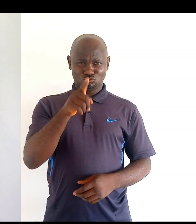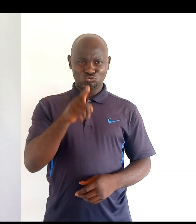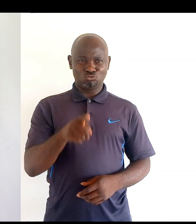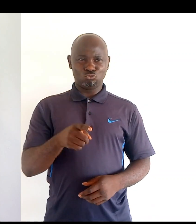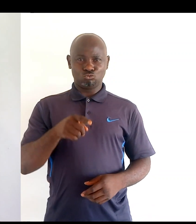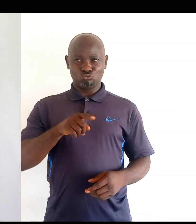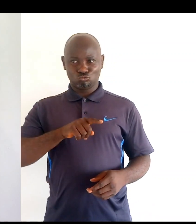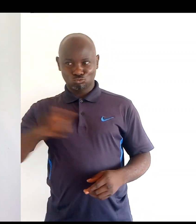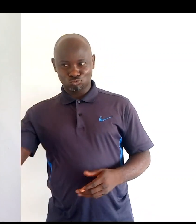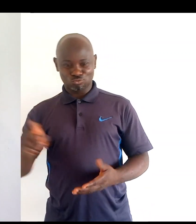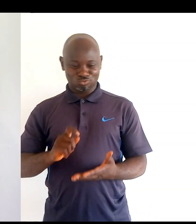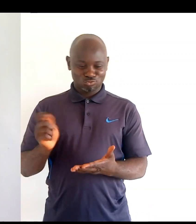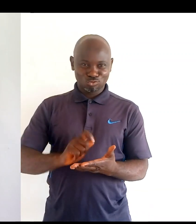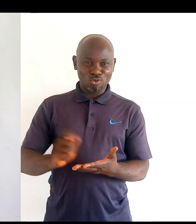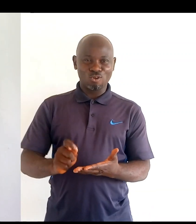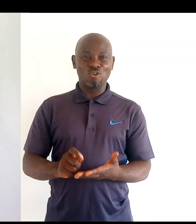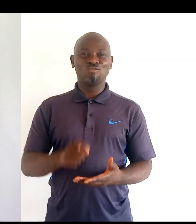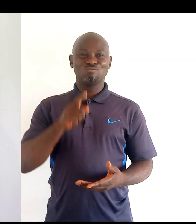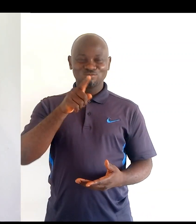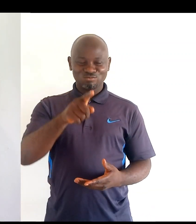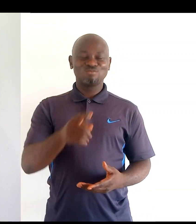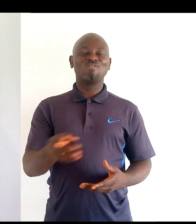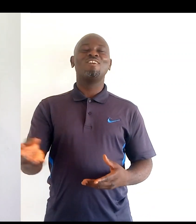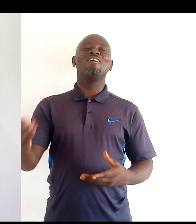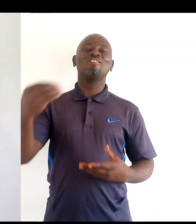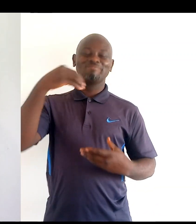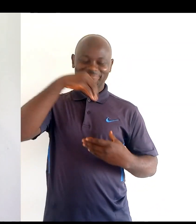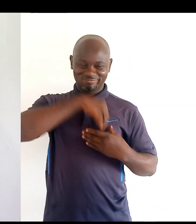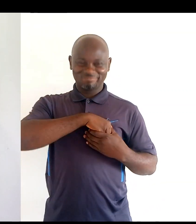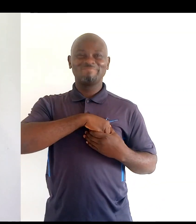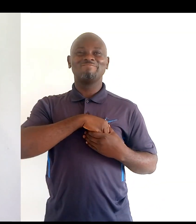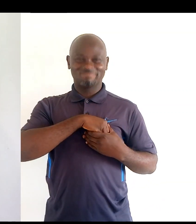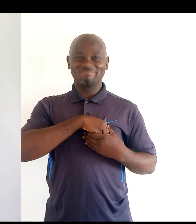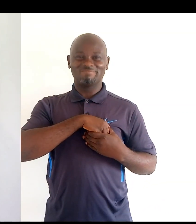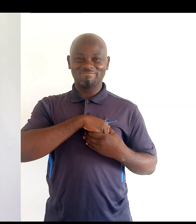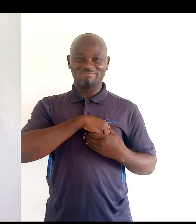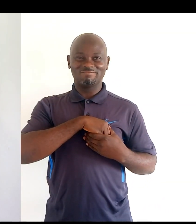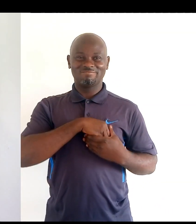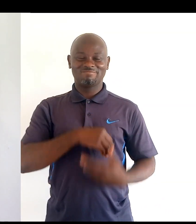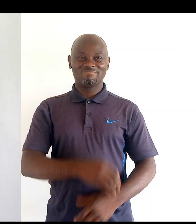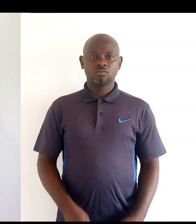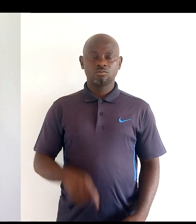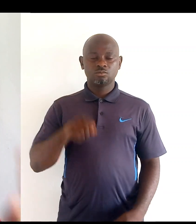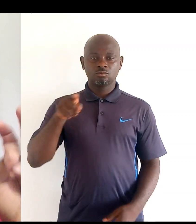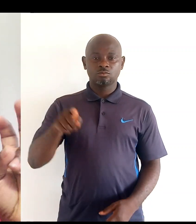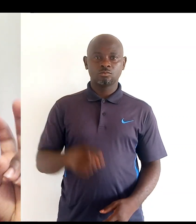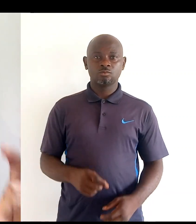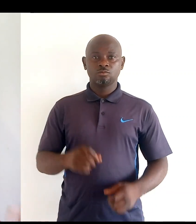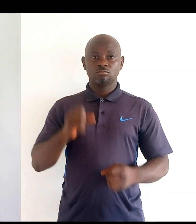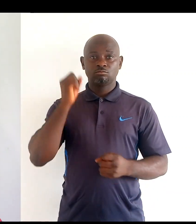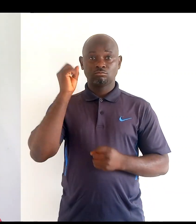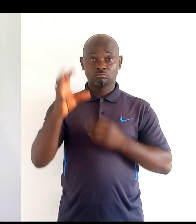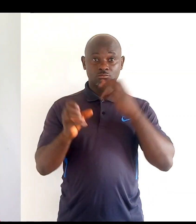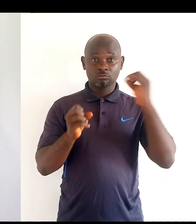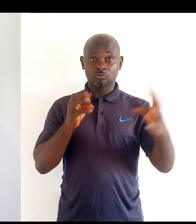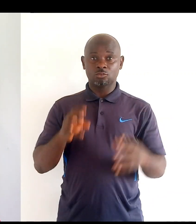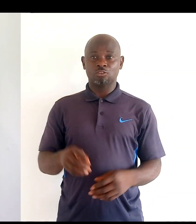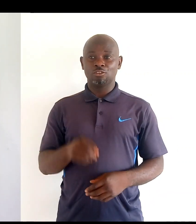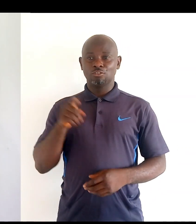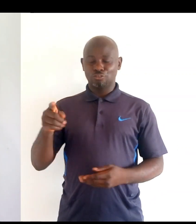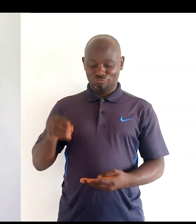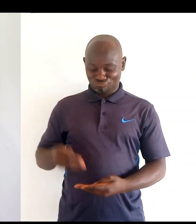with people who also speak English which happens to be a global lingua franca, (per se) in our day.